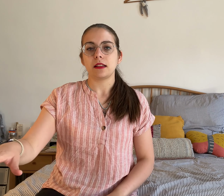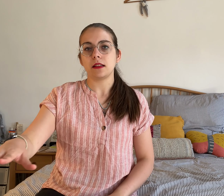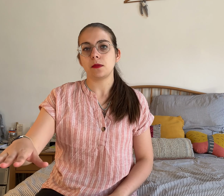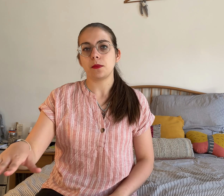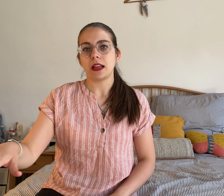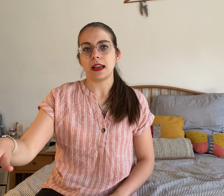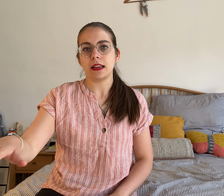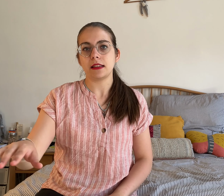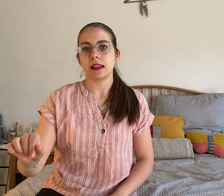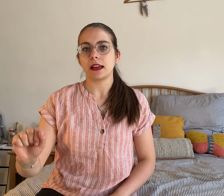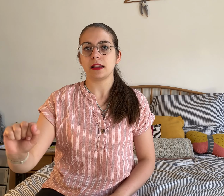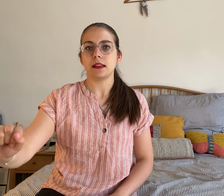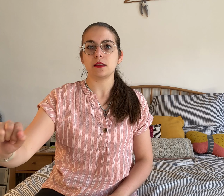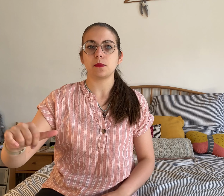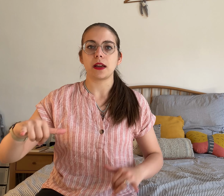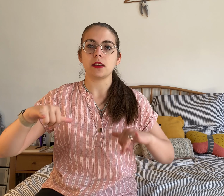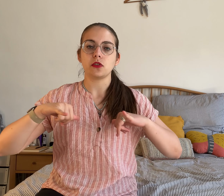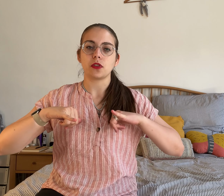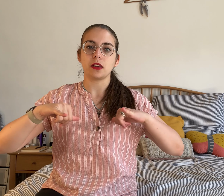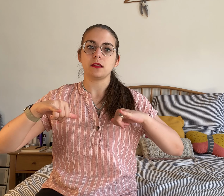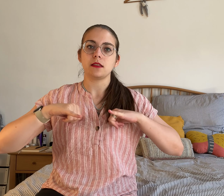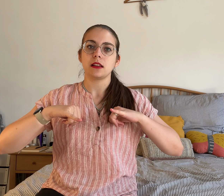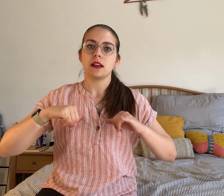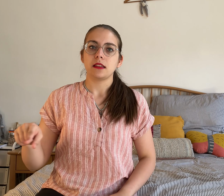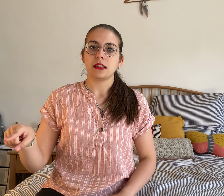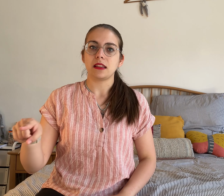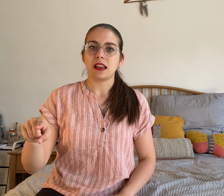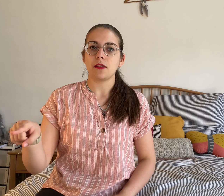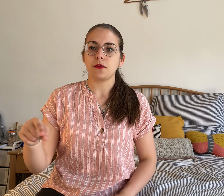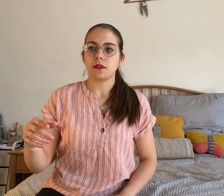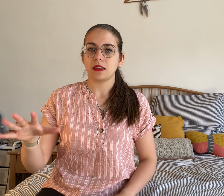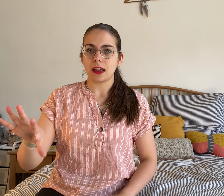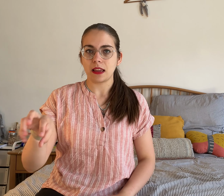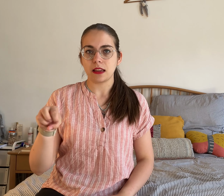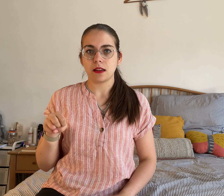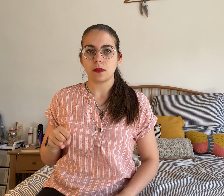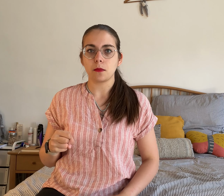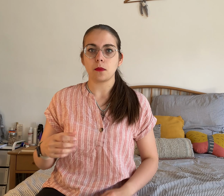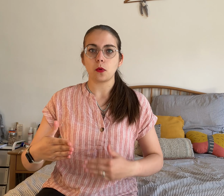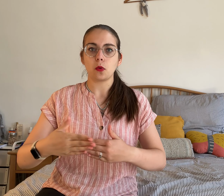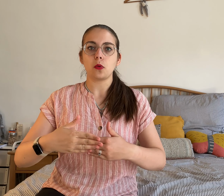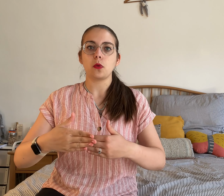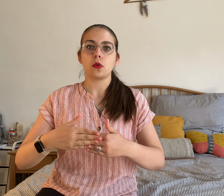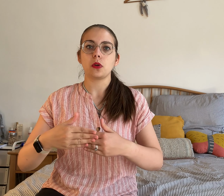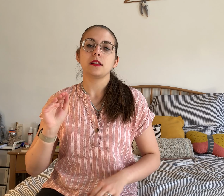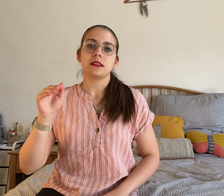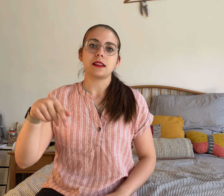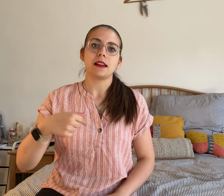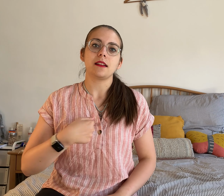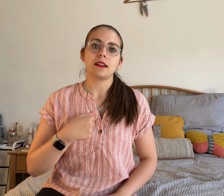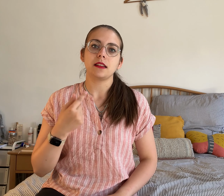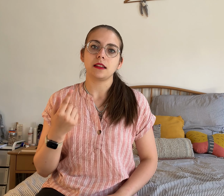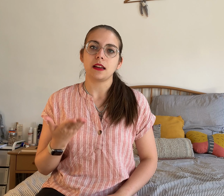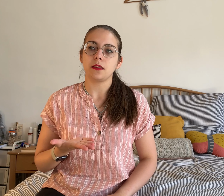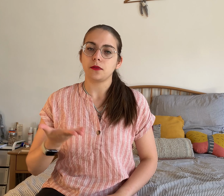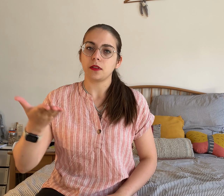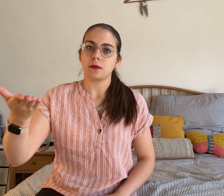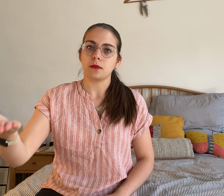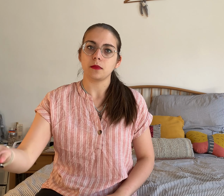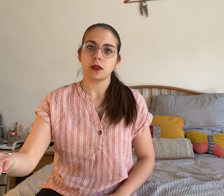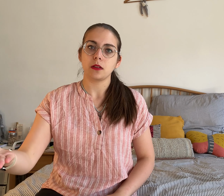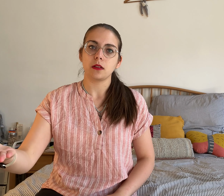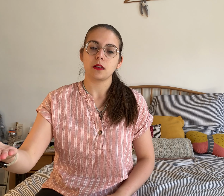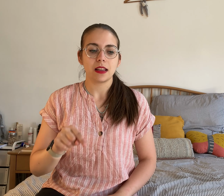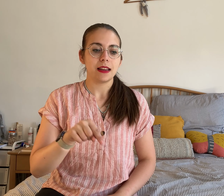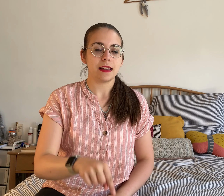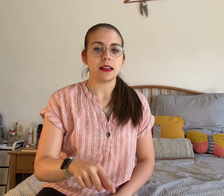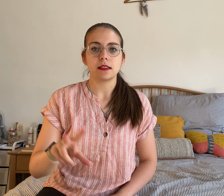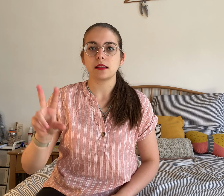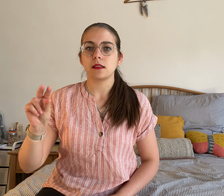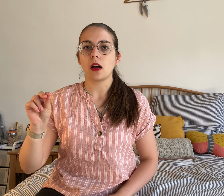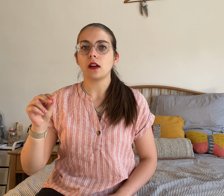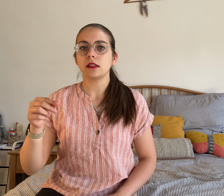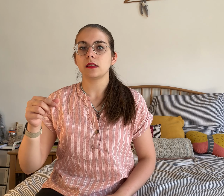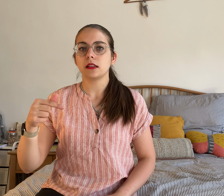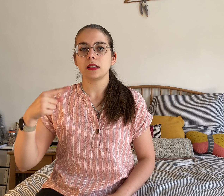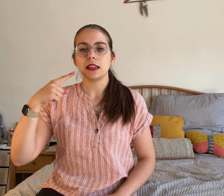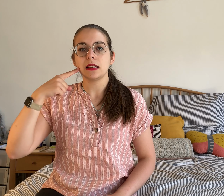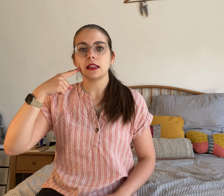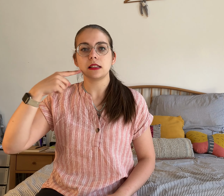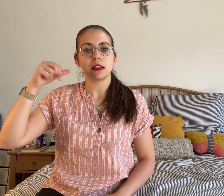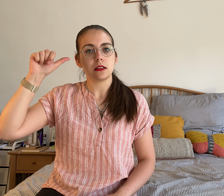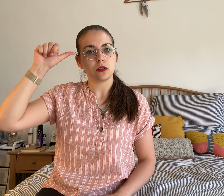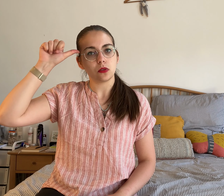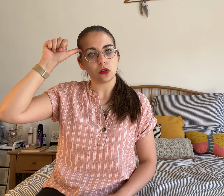that place and its patrons... They took more than I gave them. It's not easy to know: